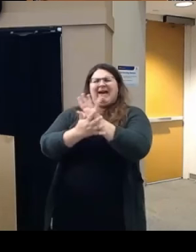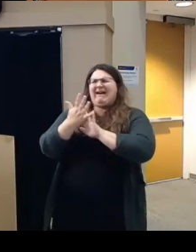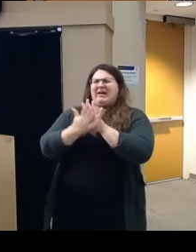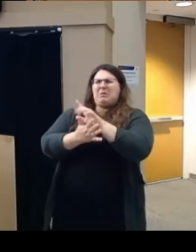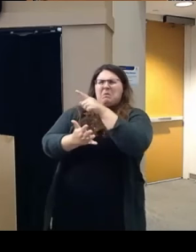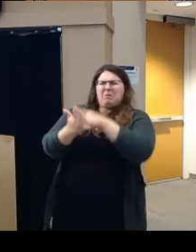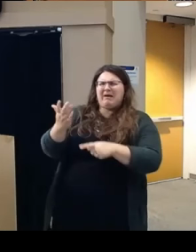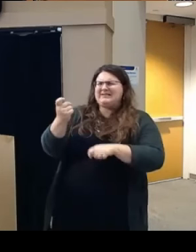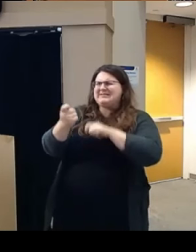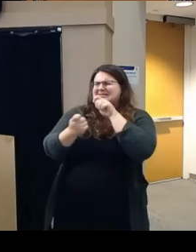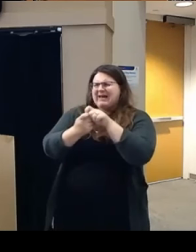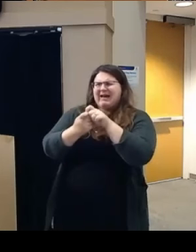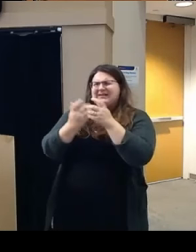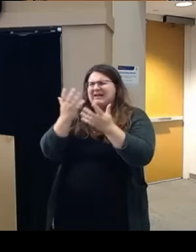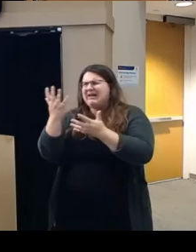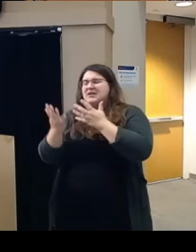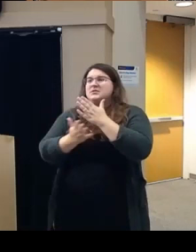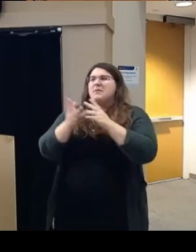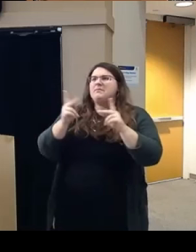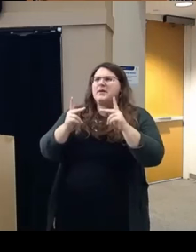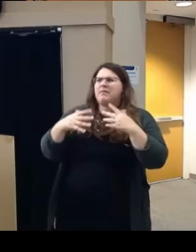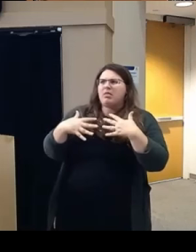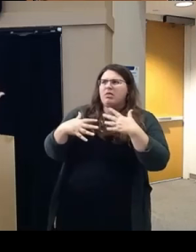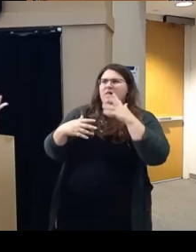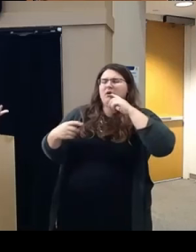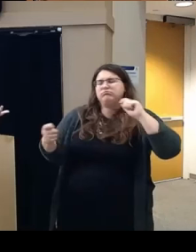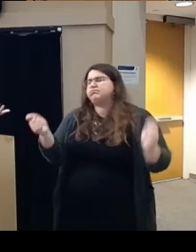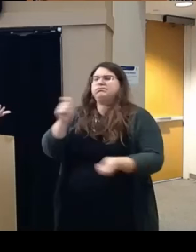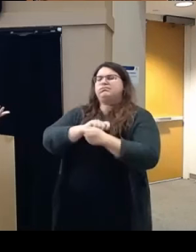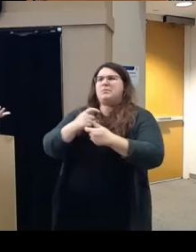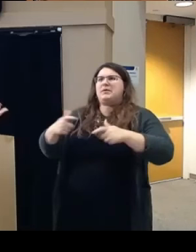coming some people think it's going to be a very big thing um other people have no idea that it's